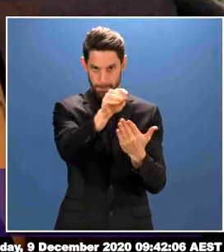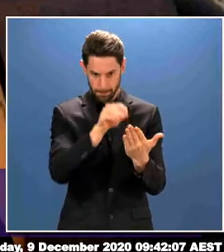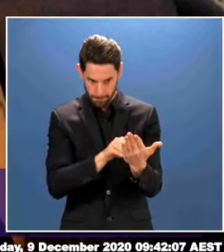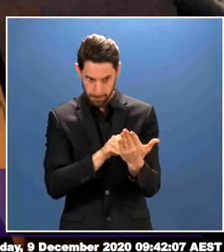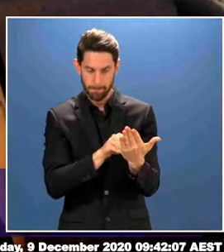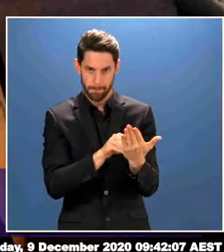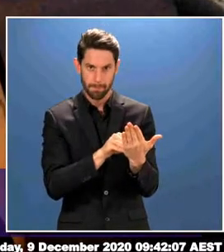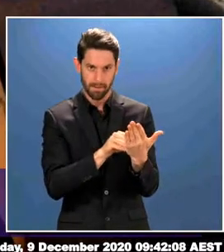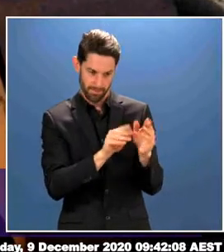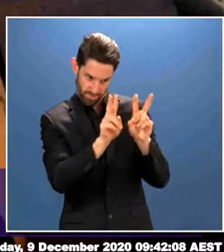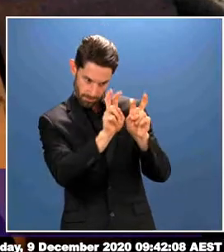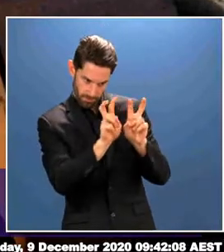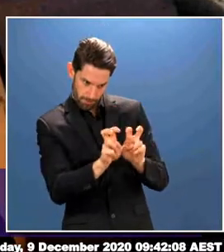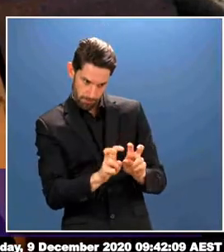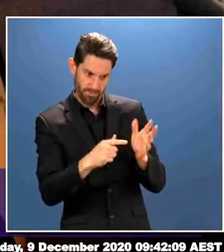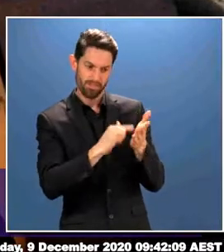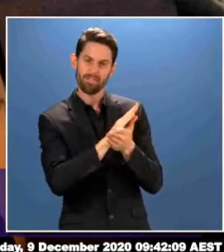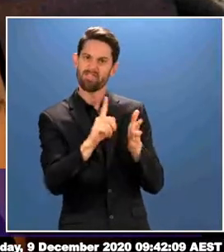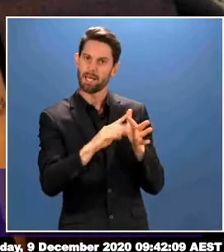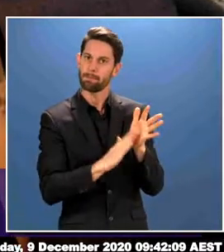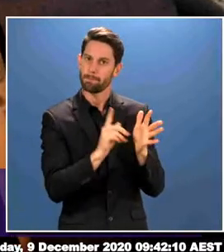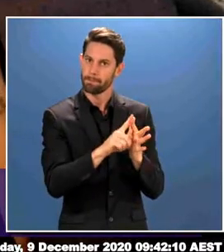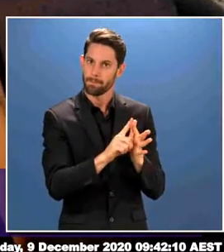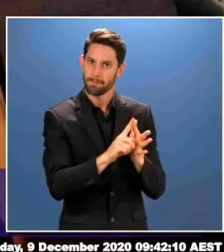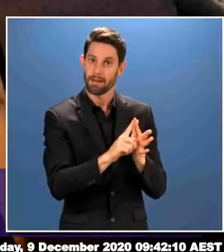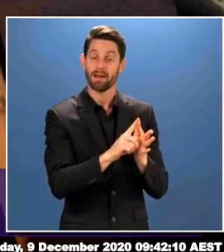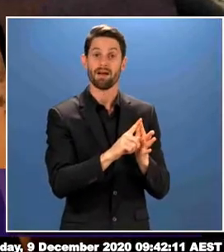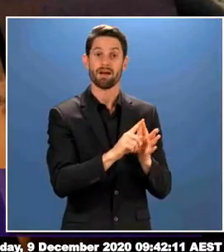subthemes, and then go back and listen to everything and read